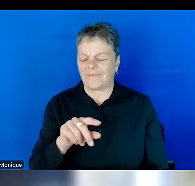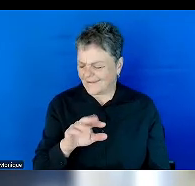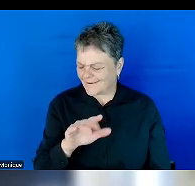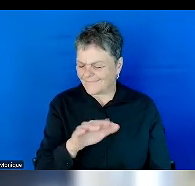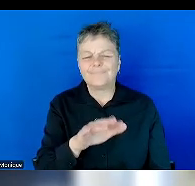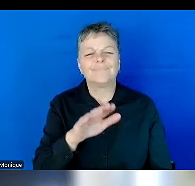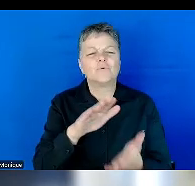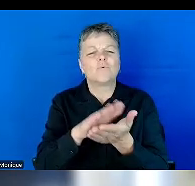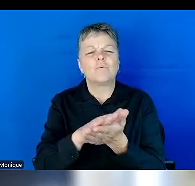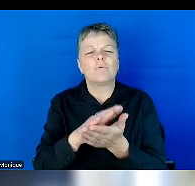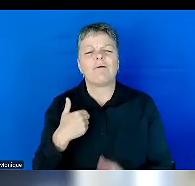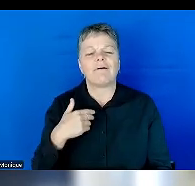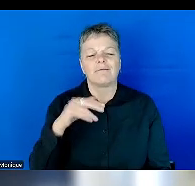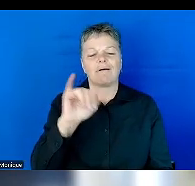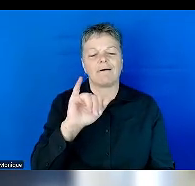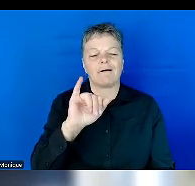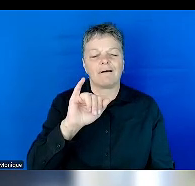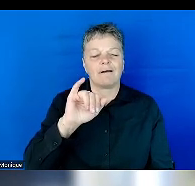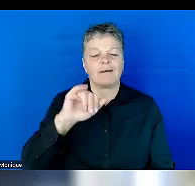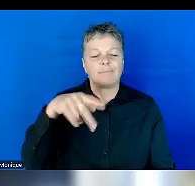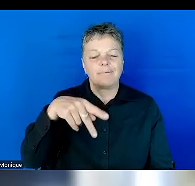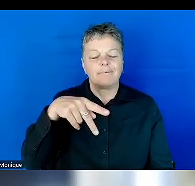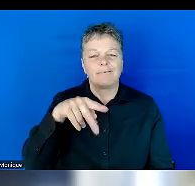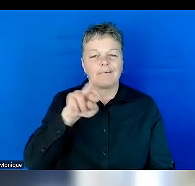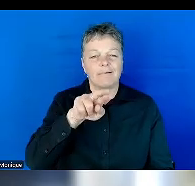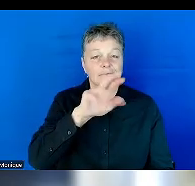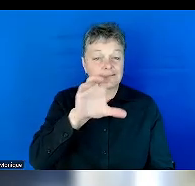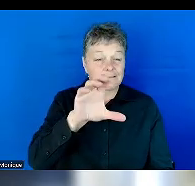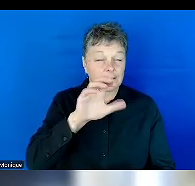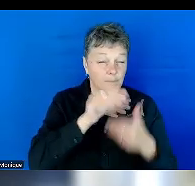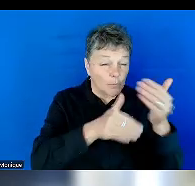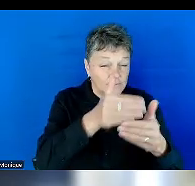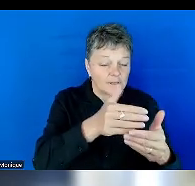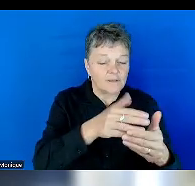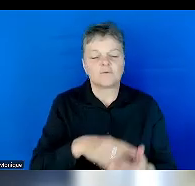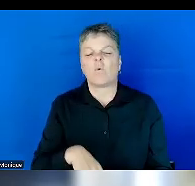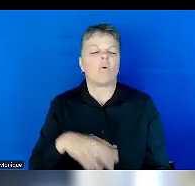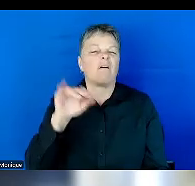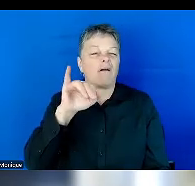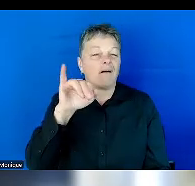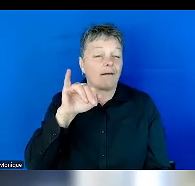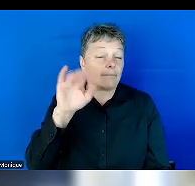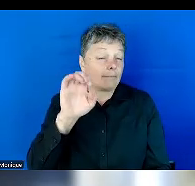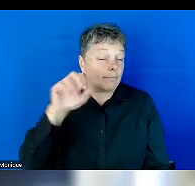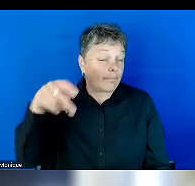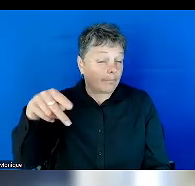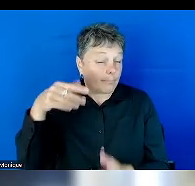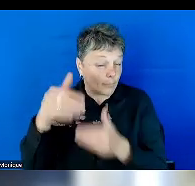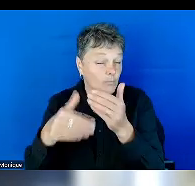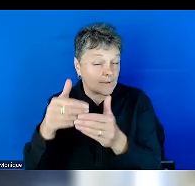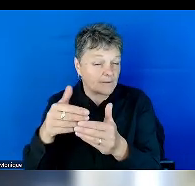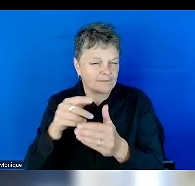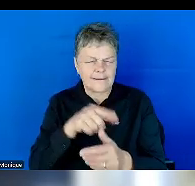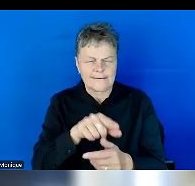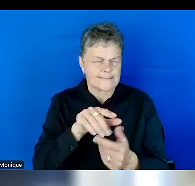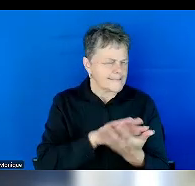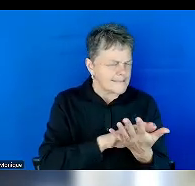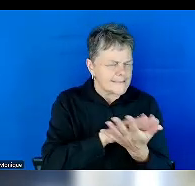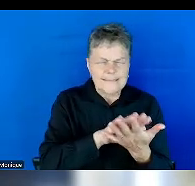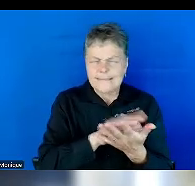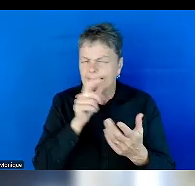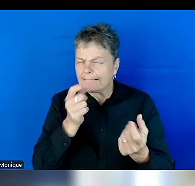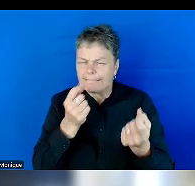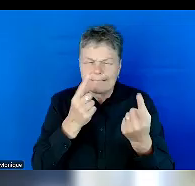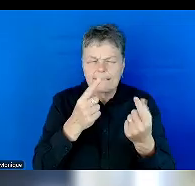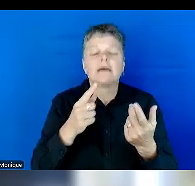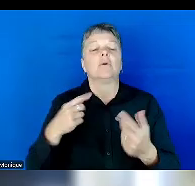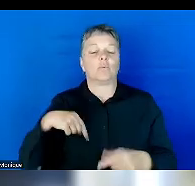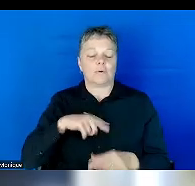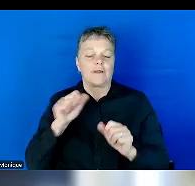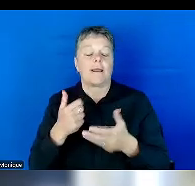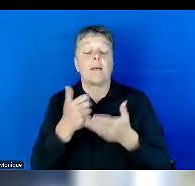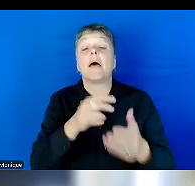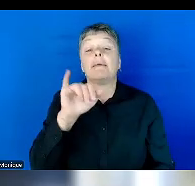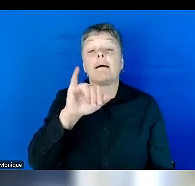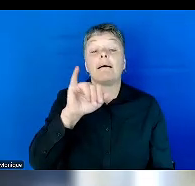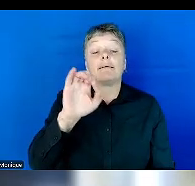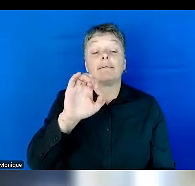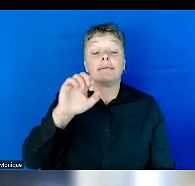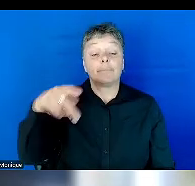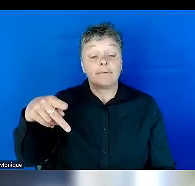uh and the IEP process at school and particularly uh for uh the IEP process, IPRC that is part of